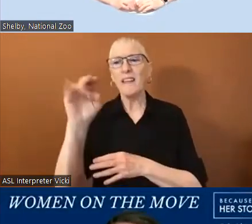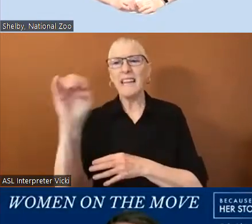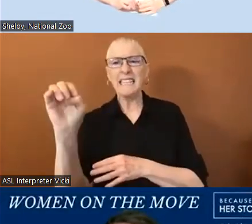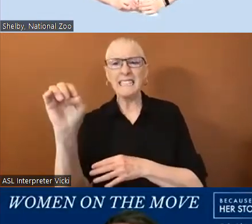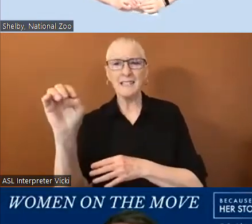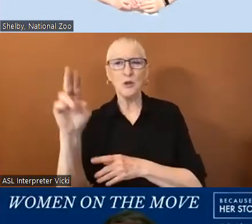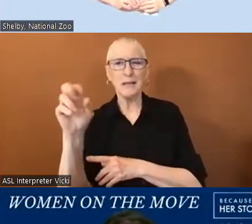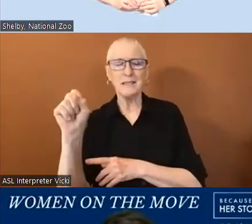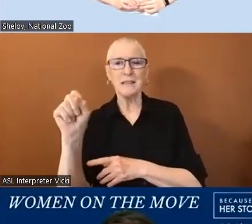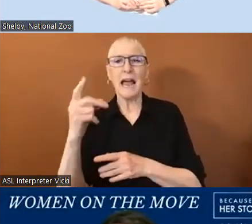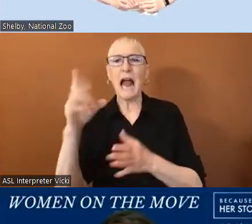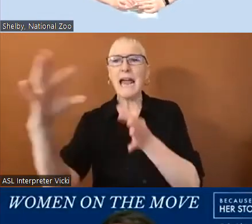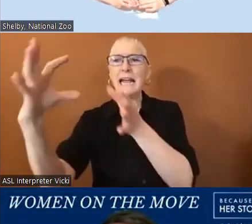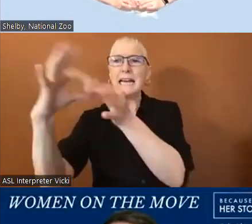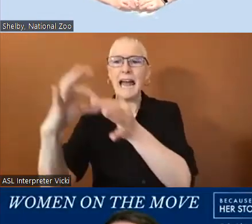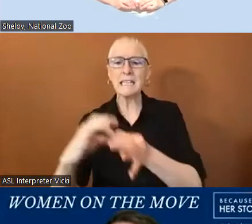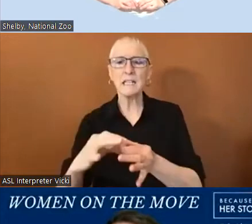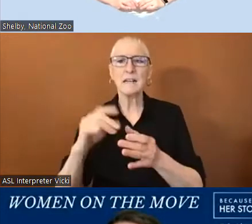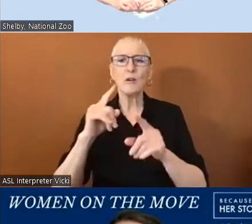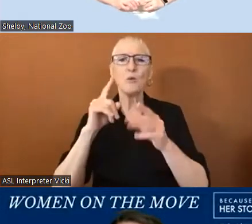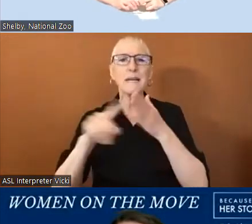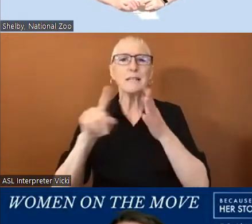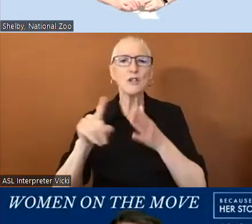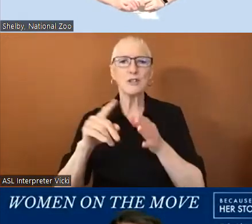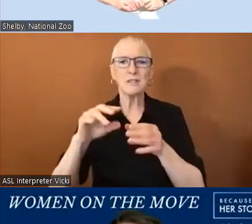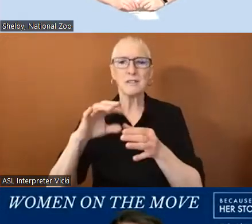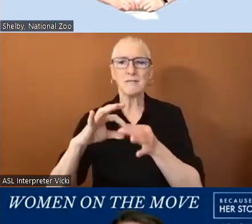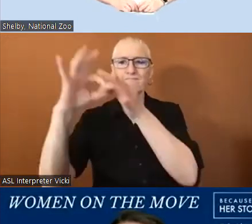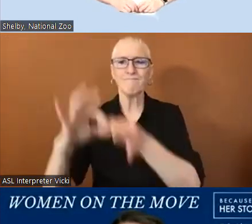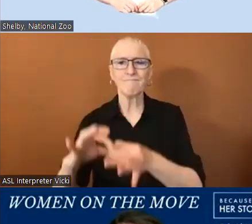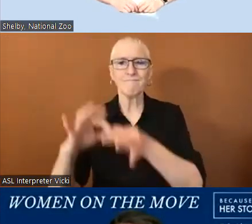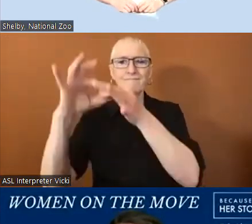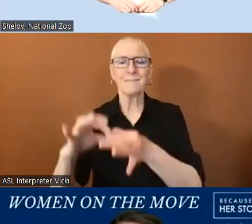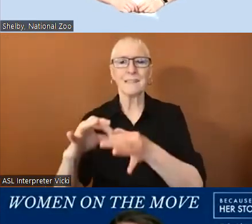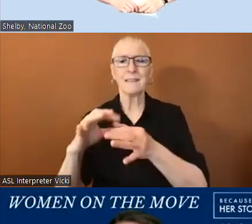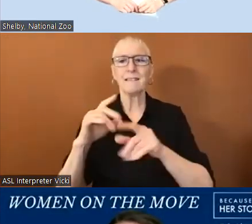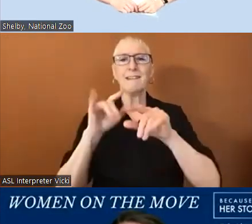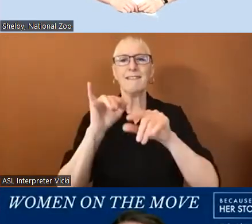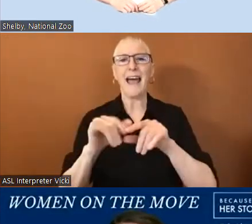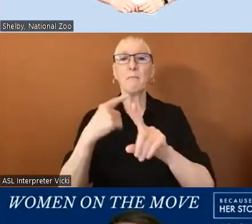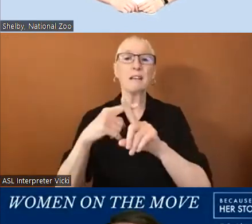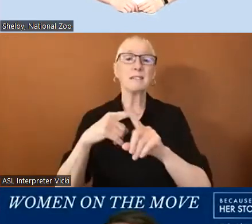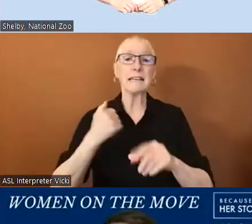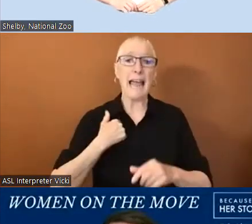I connect researchers um within that network as well as networks, you know, in Canada and down to Florida